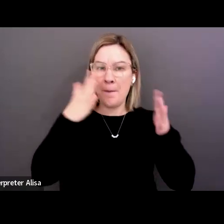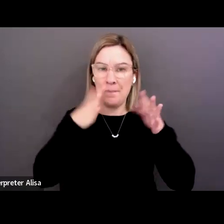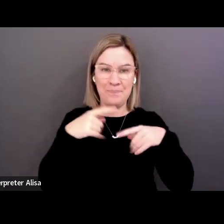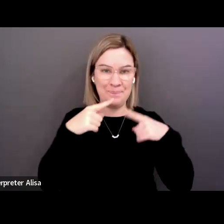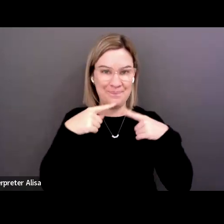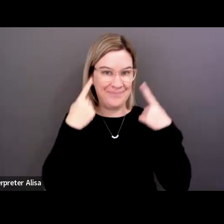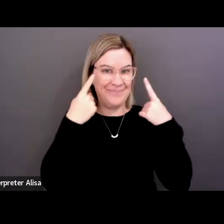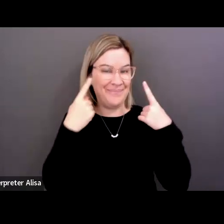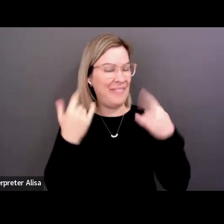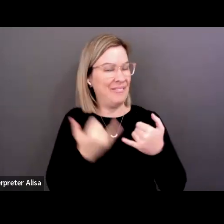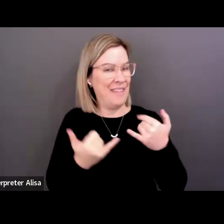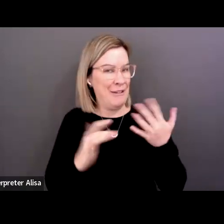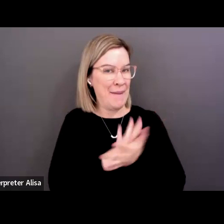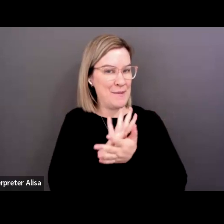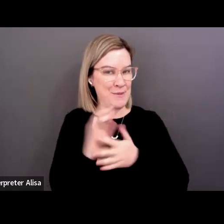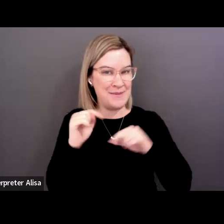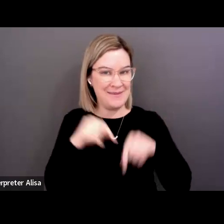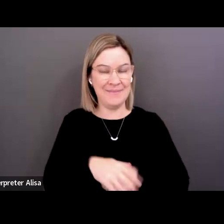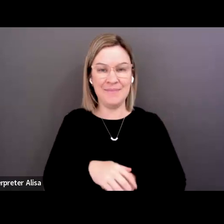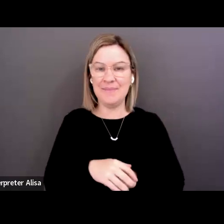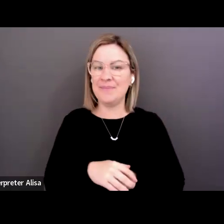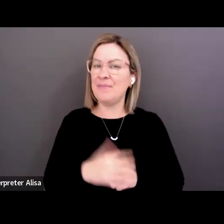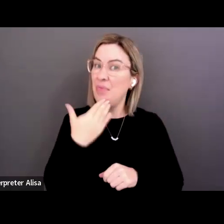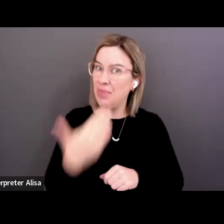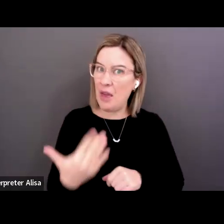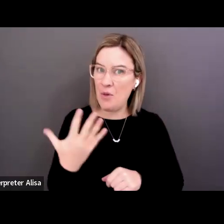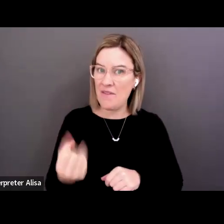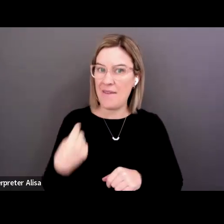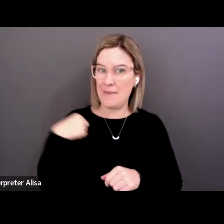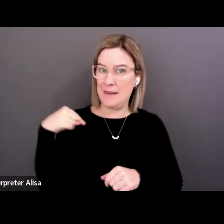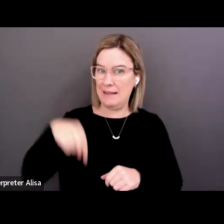as good trouble making. I am a woman - a white woman in her 50s, with short